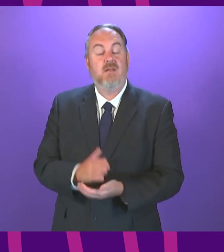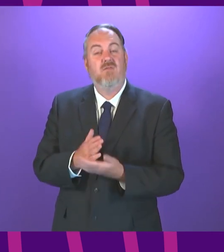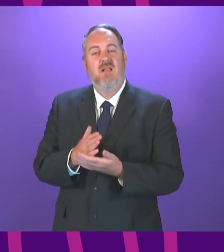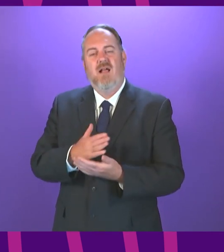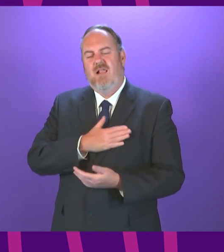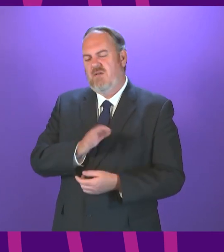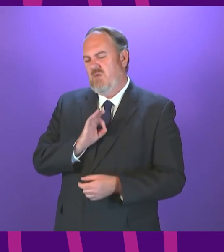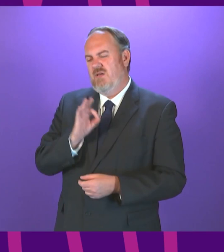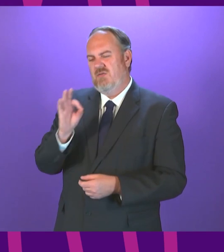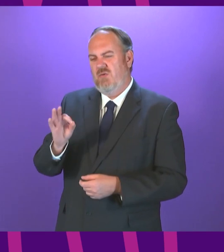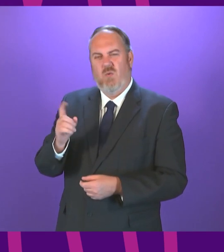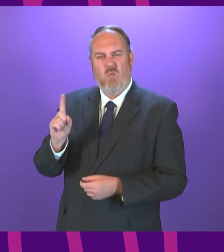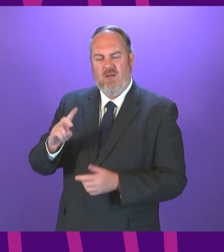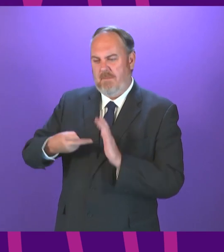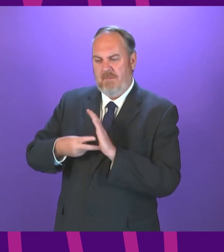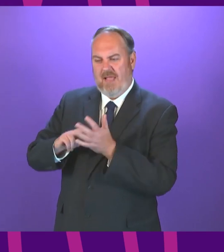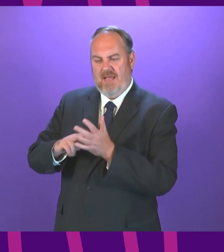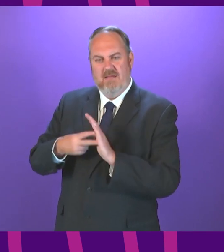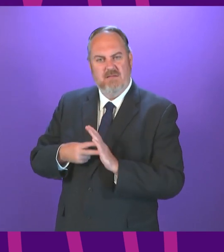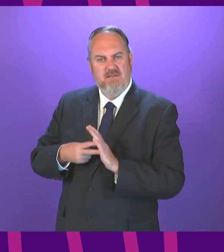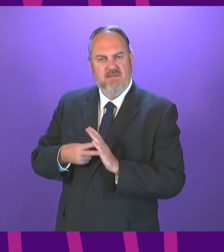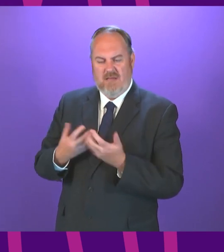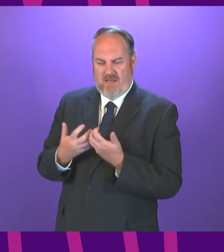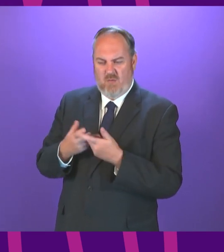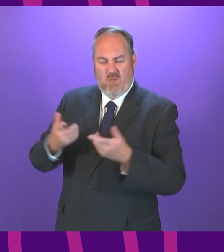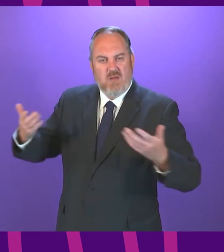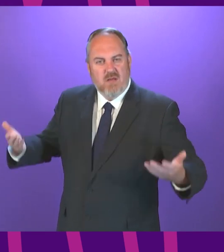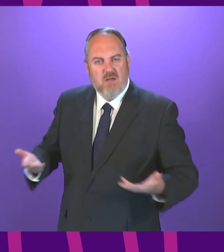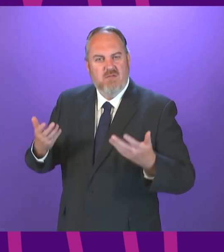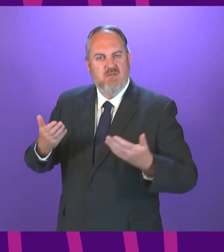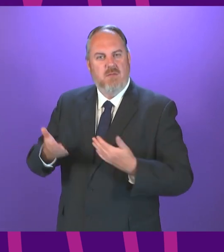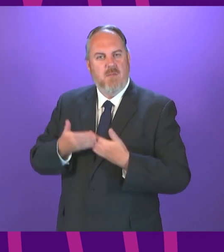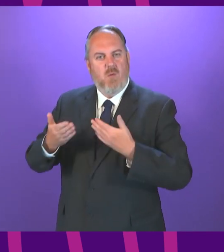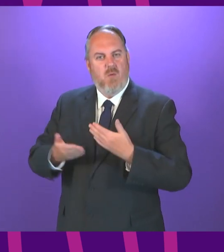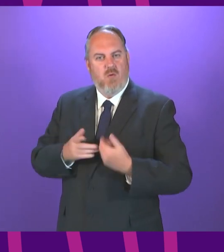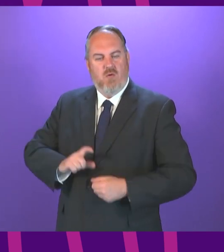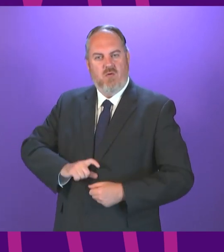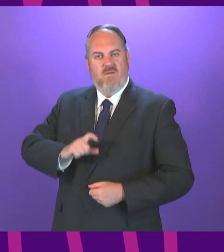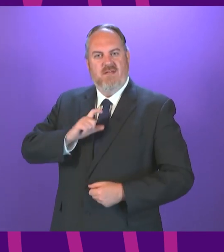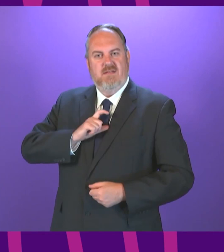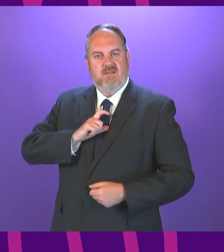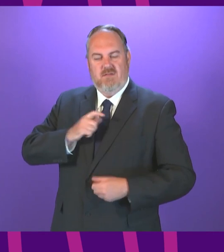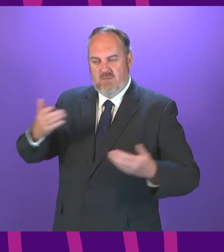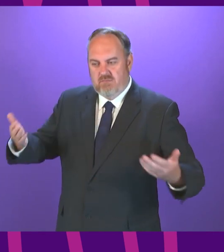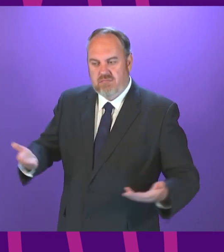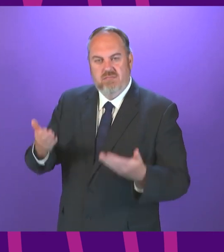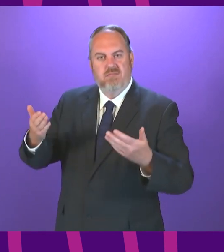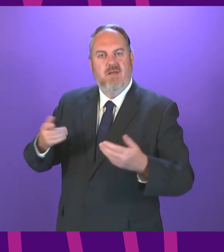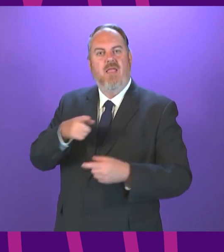What steps have been taken to build public confidence in the increasingly important triage role that is performed by GP surgery reception staff,